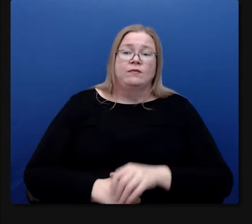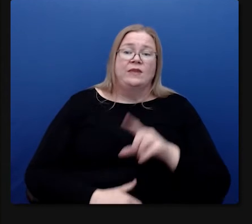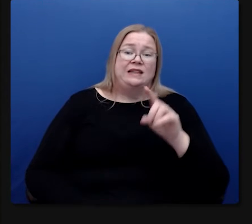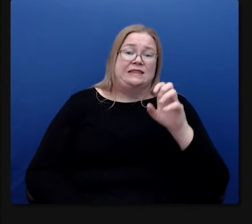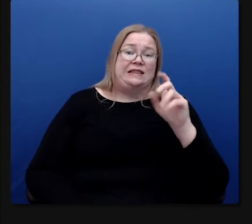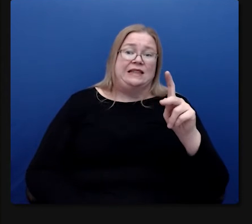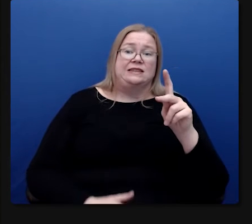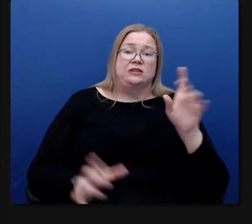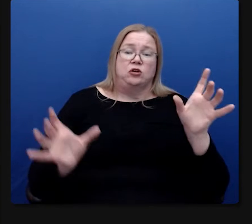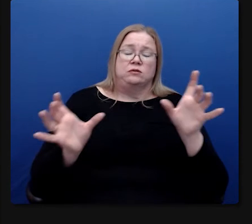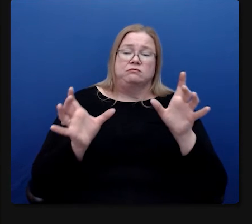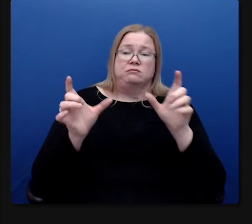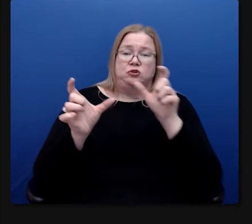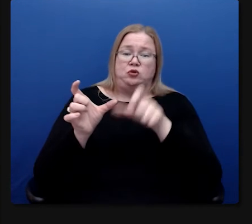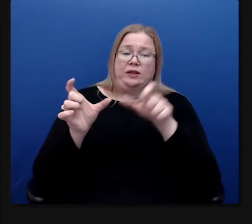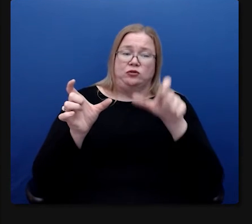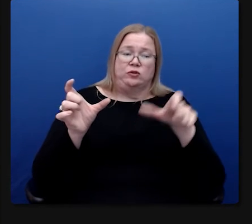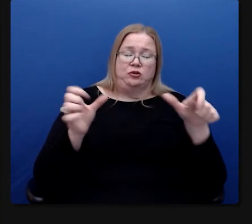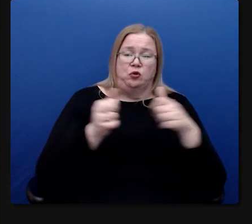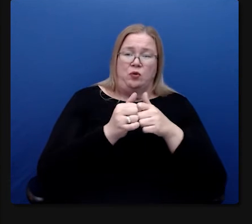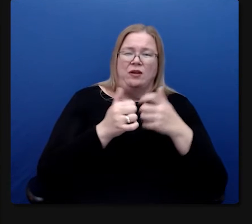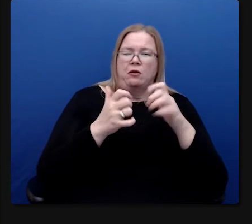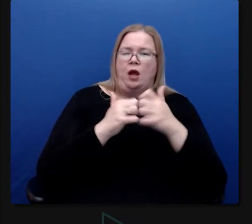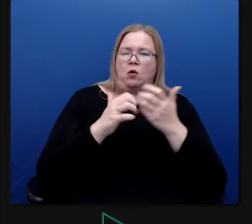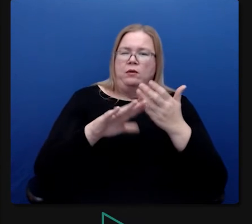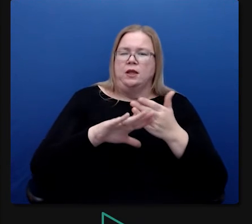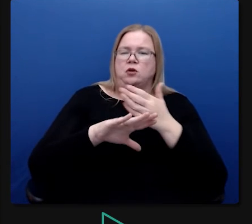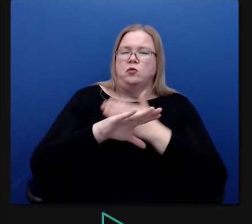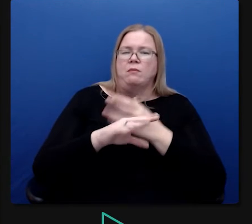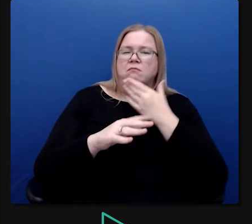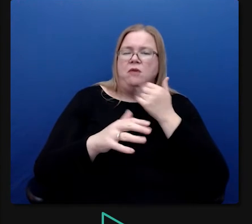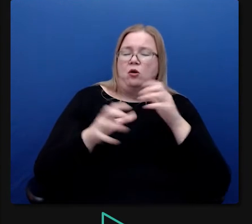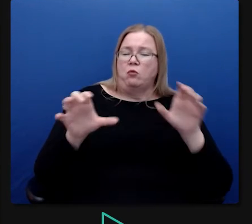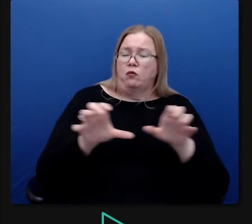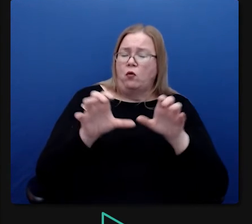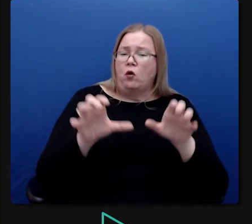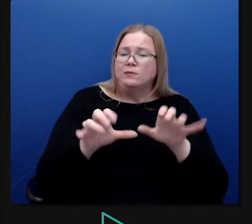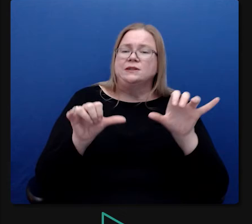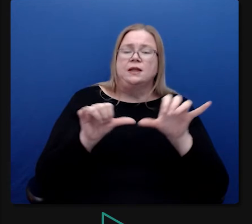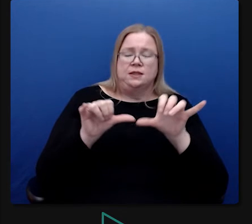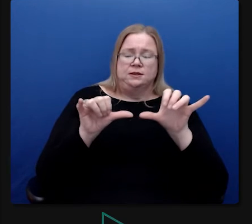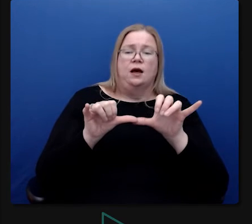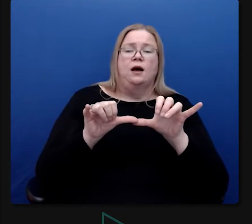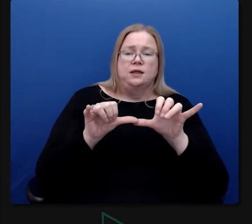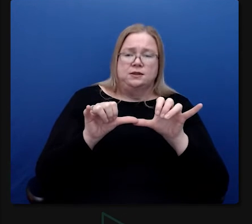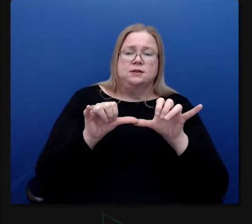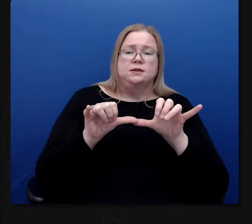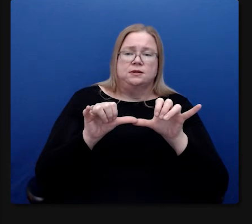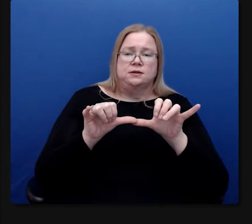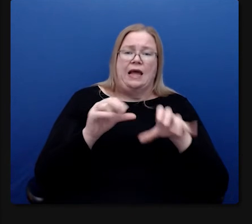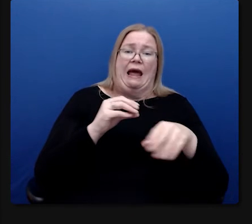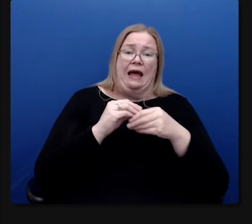These disks are striped together. That's how we get the sort of increasing performance, and the size is additive.